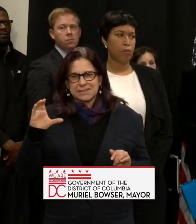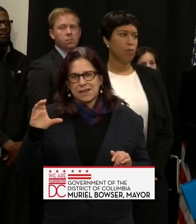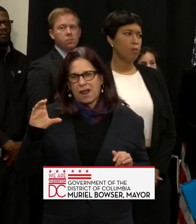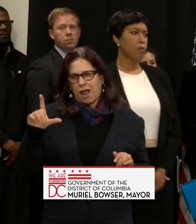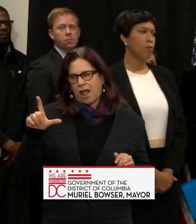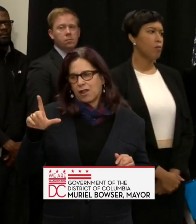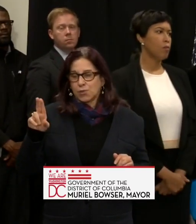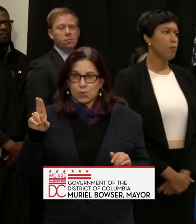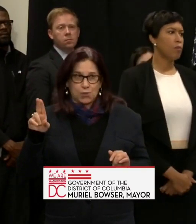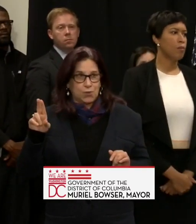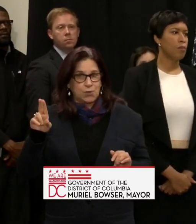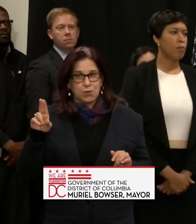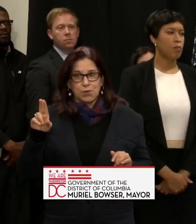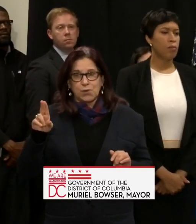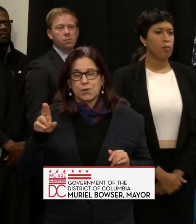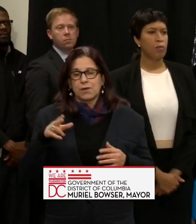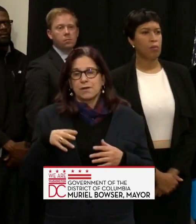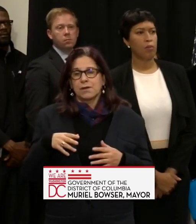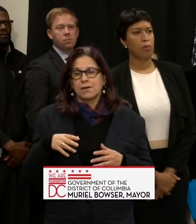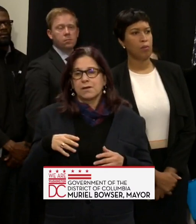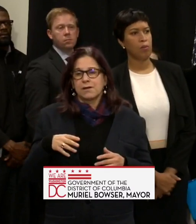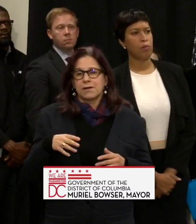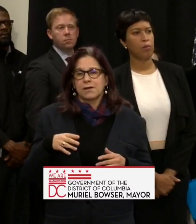POSTURE HERE IN THE DISTRICT, THE POLICE DEPARTMENT'S POSTURE